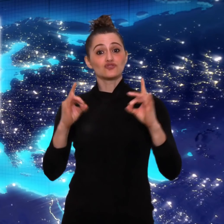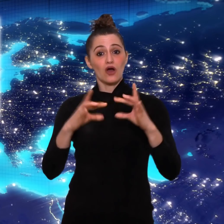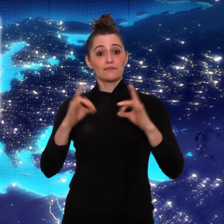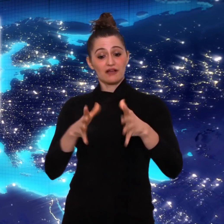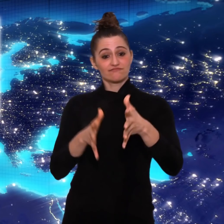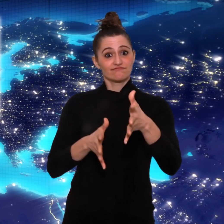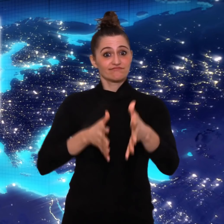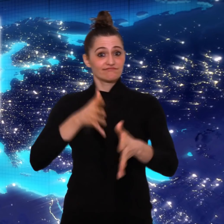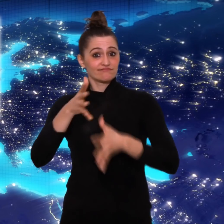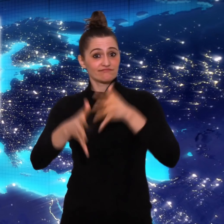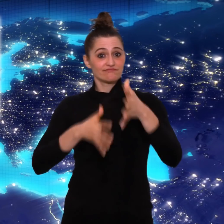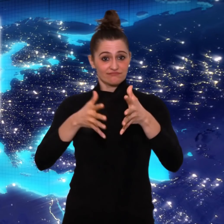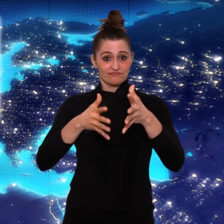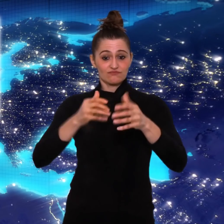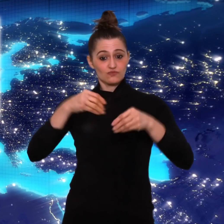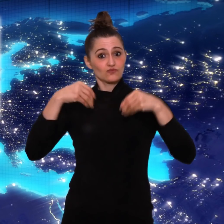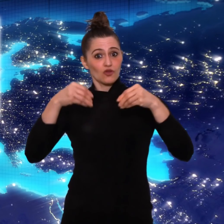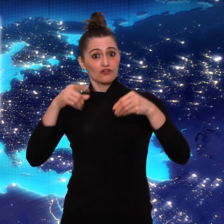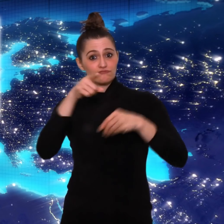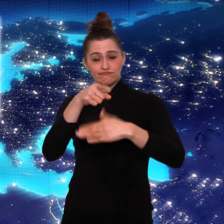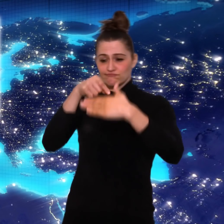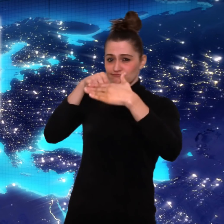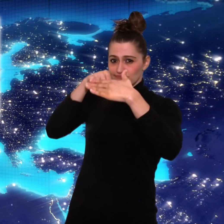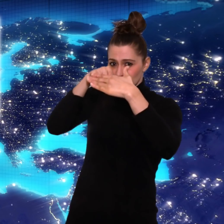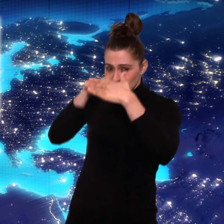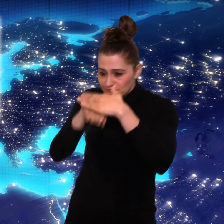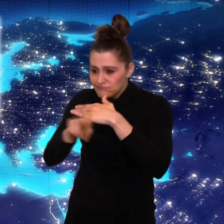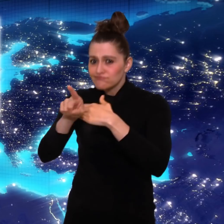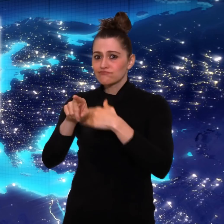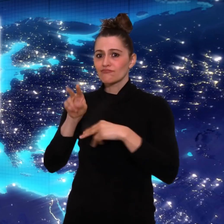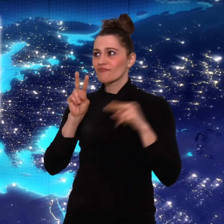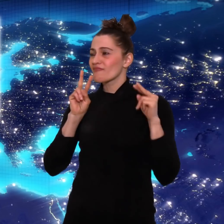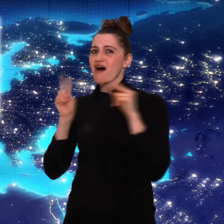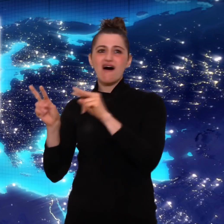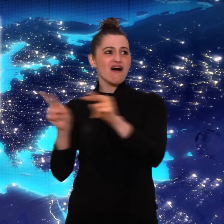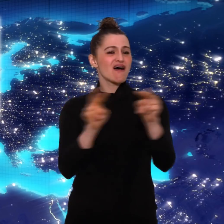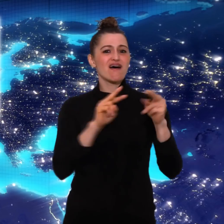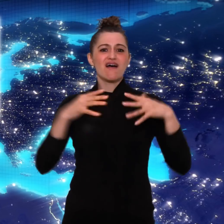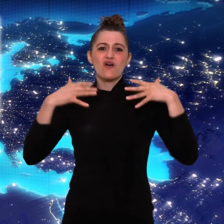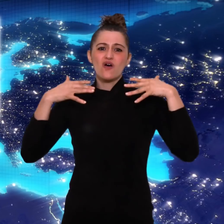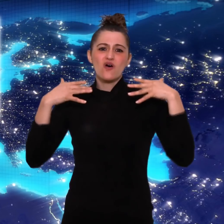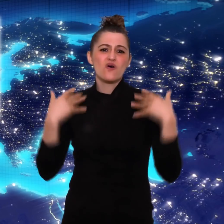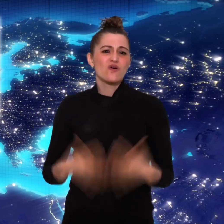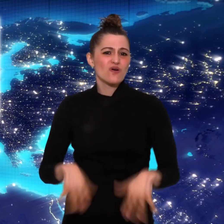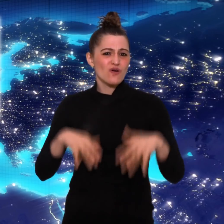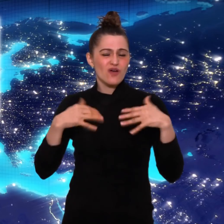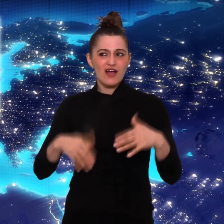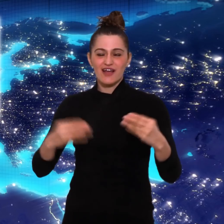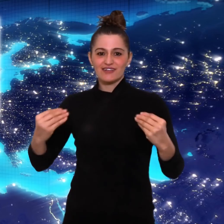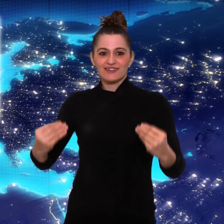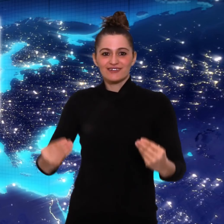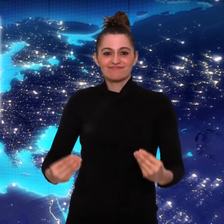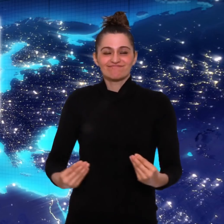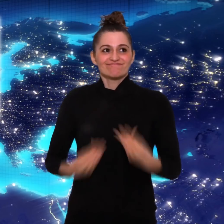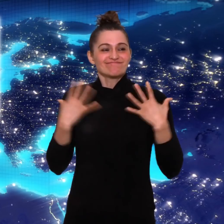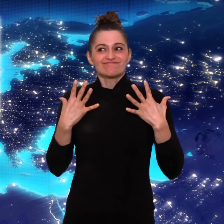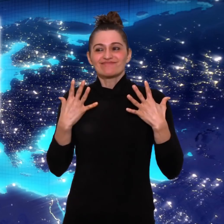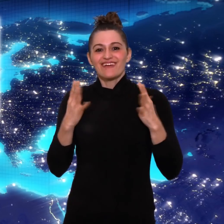Entering the “Starbucks Signing